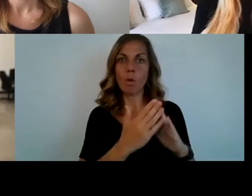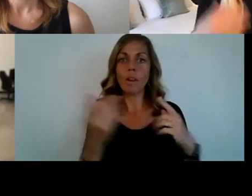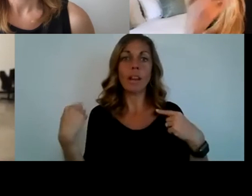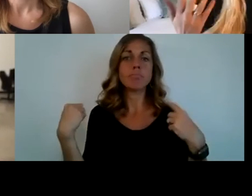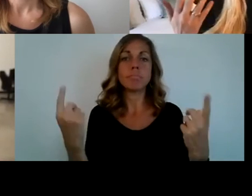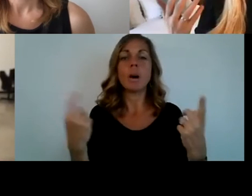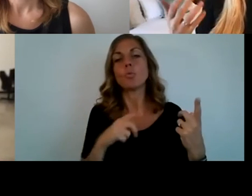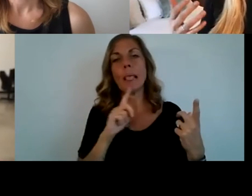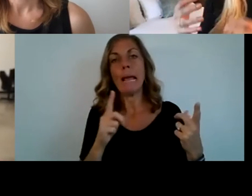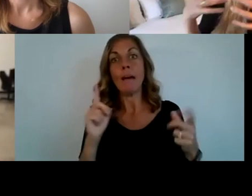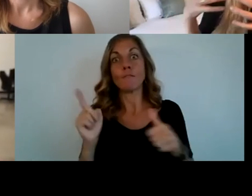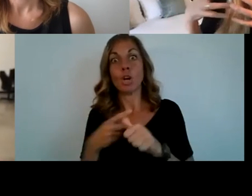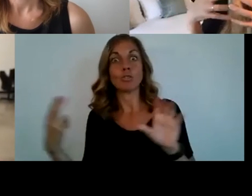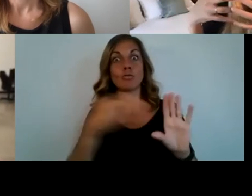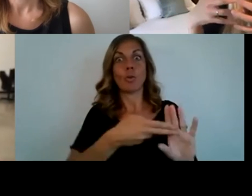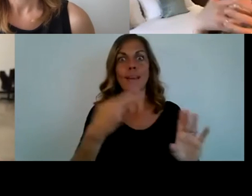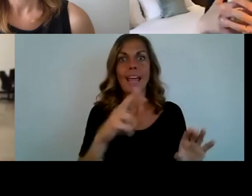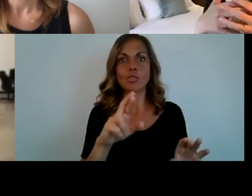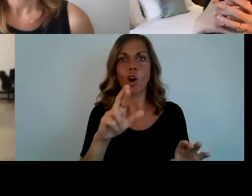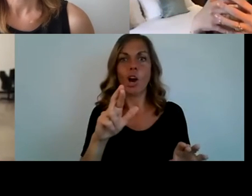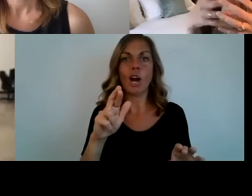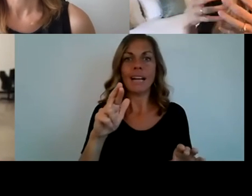first got into it 10 years ago, they were very precious with all of their programming